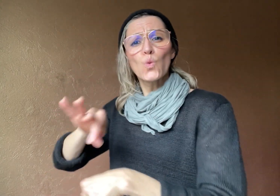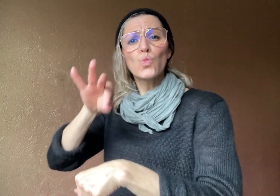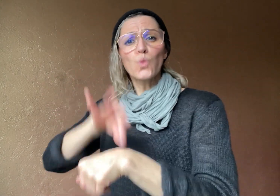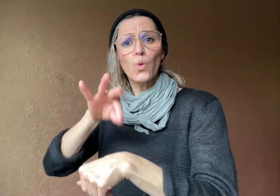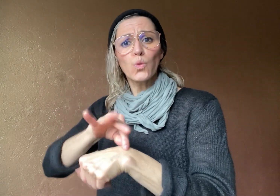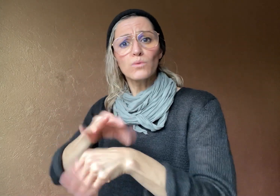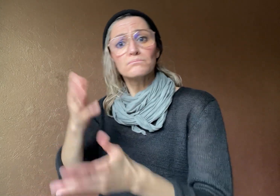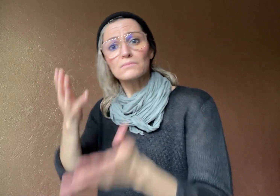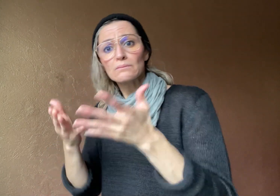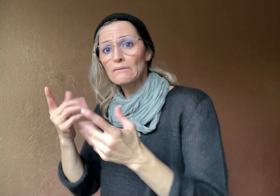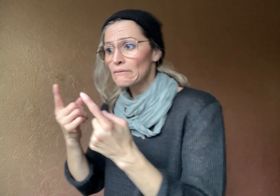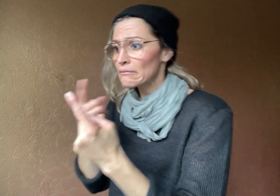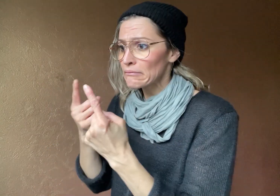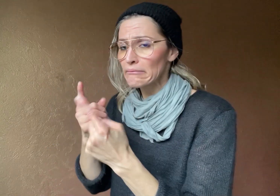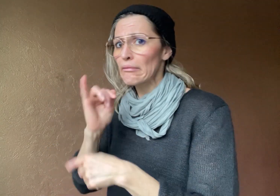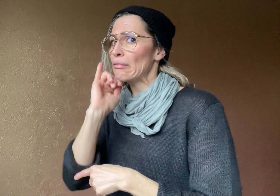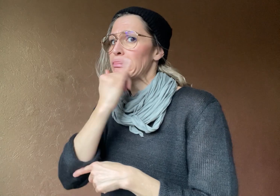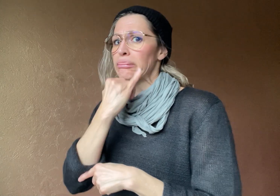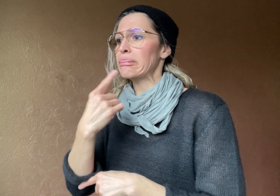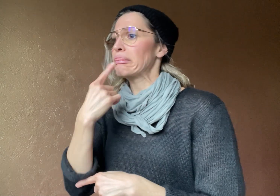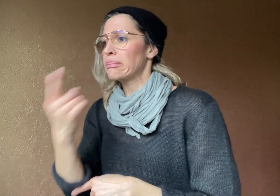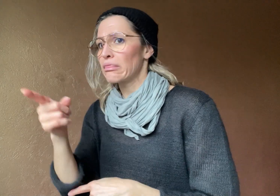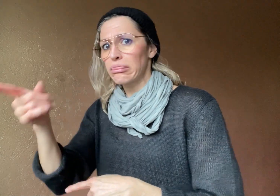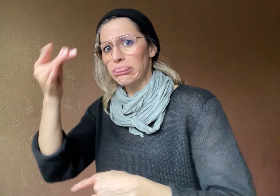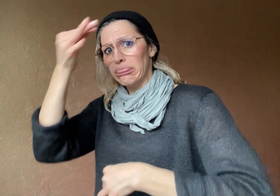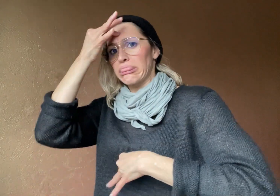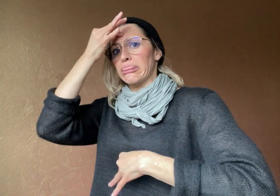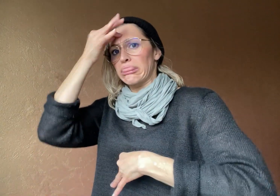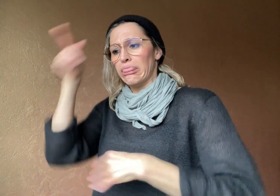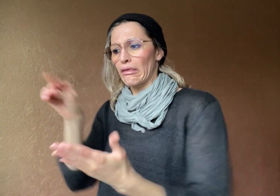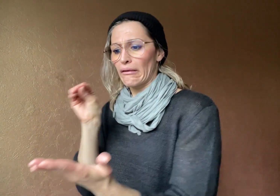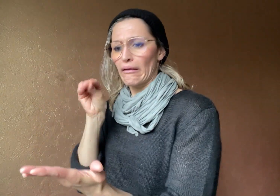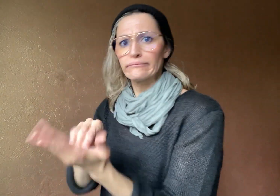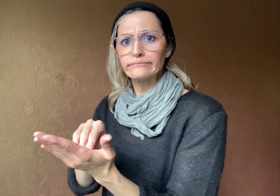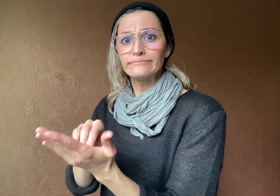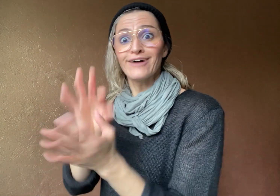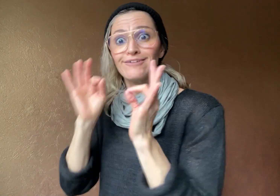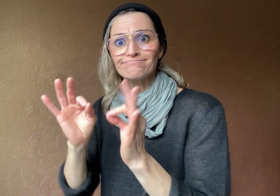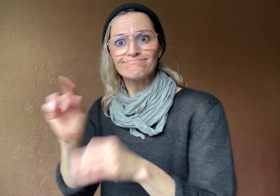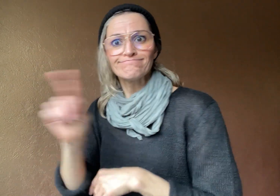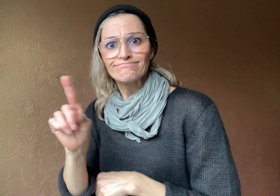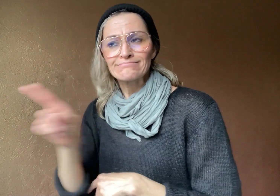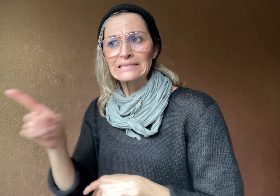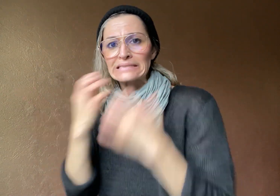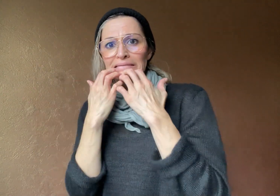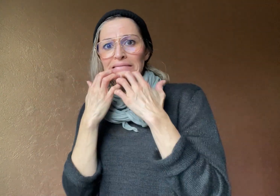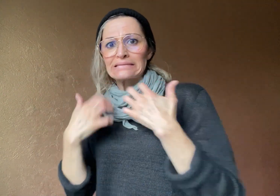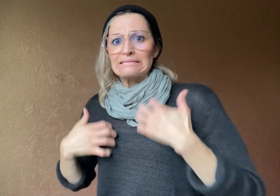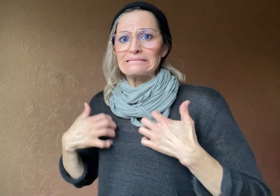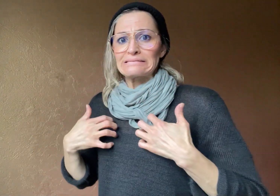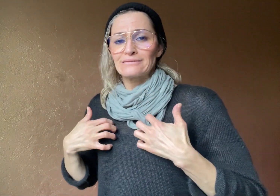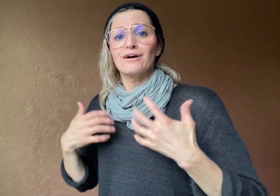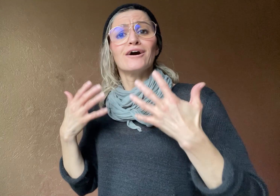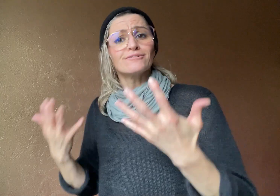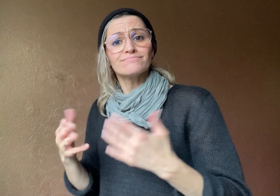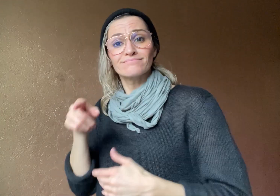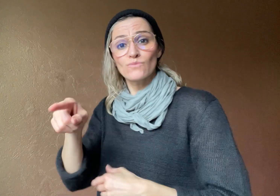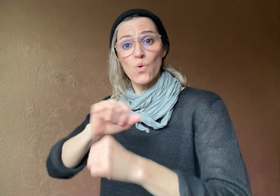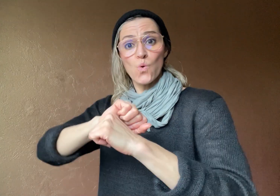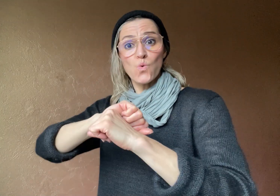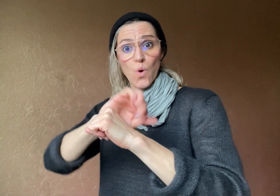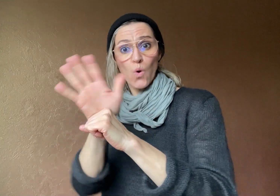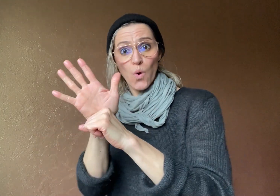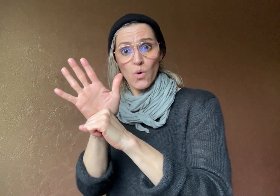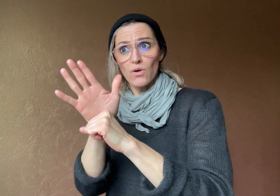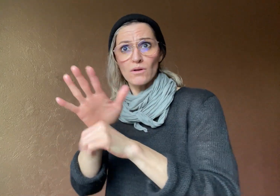misdiagnosed by his physician due to communication barriers.